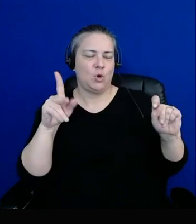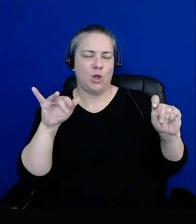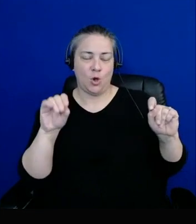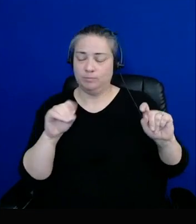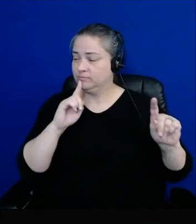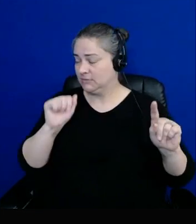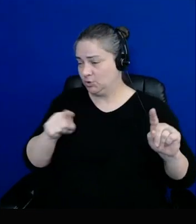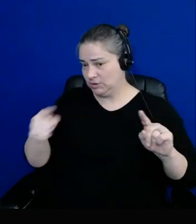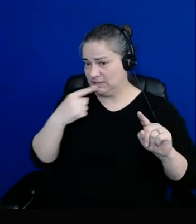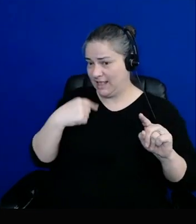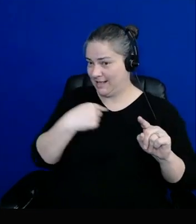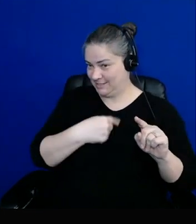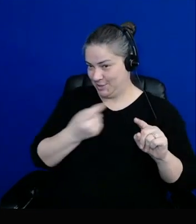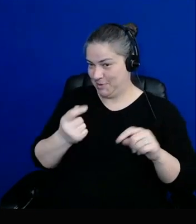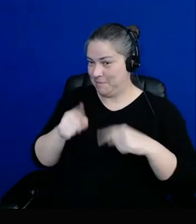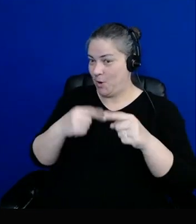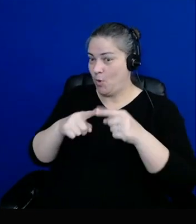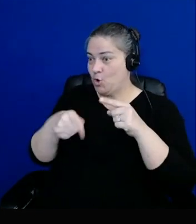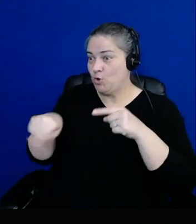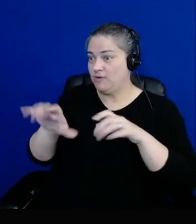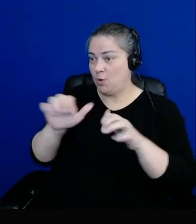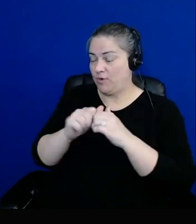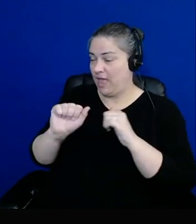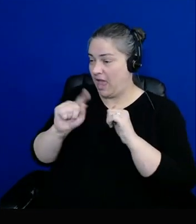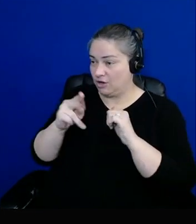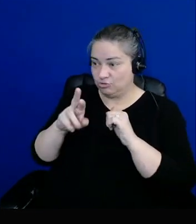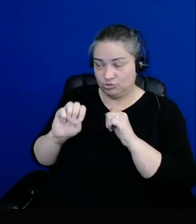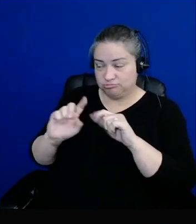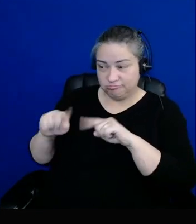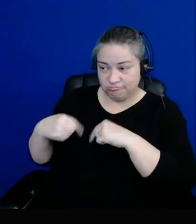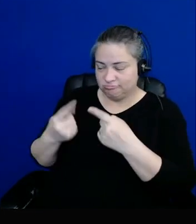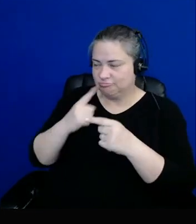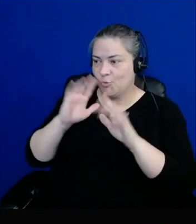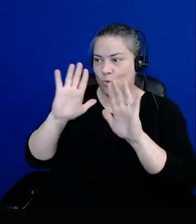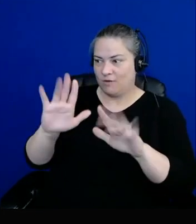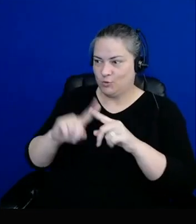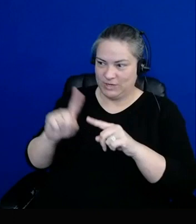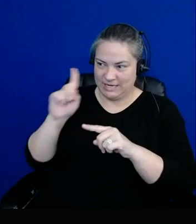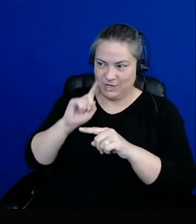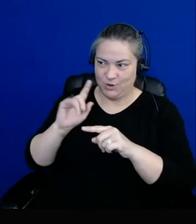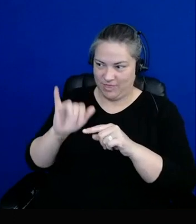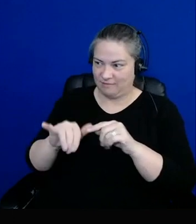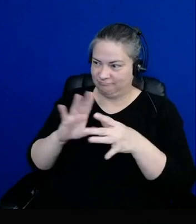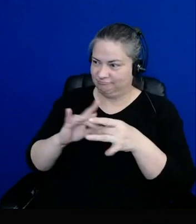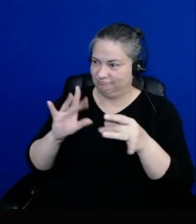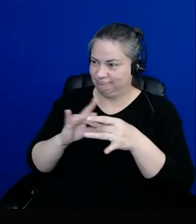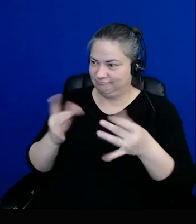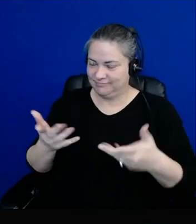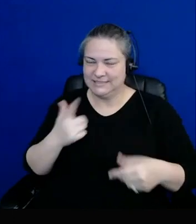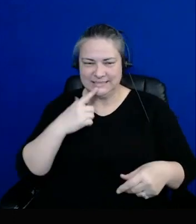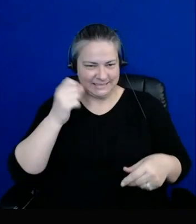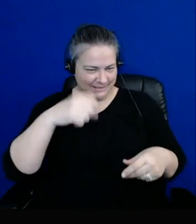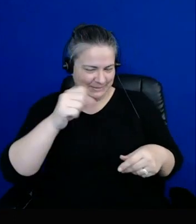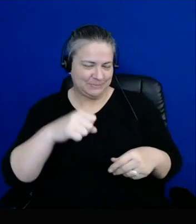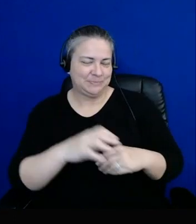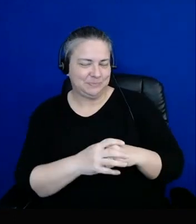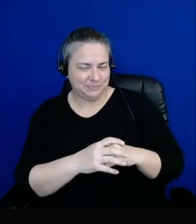Could you please tell us a little bit about what you have done with Azure? It's been pretty amazing to hear about it. Sure.